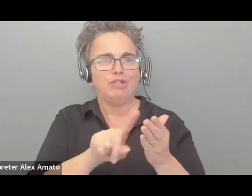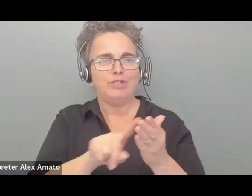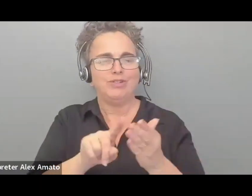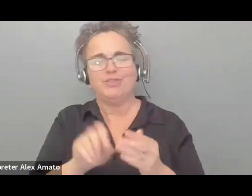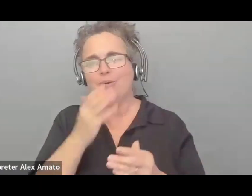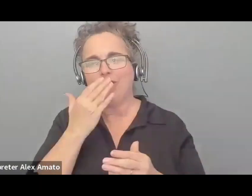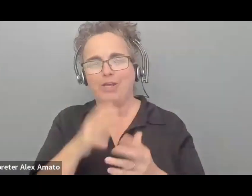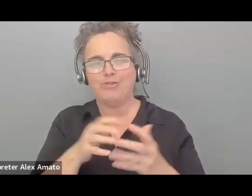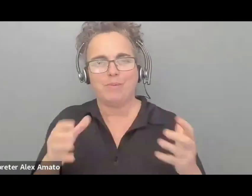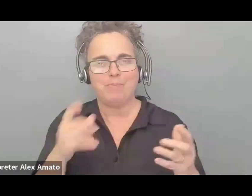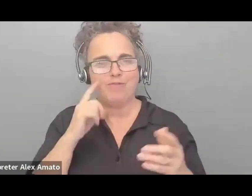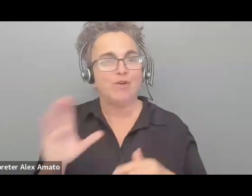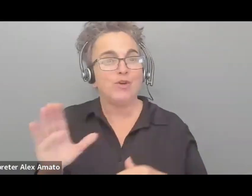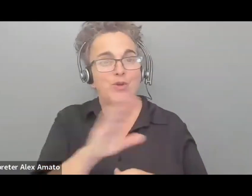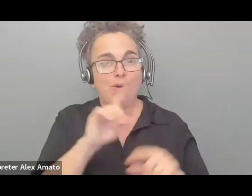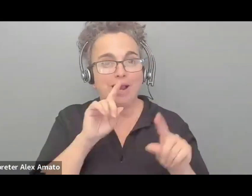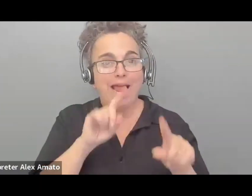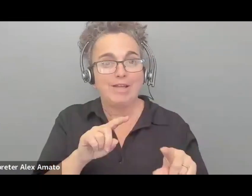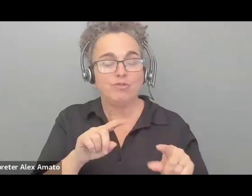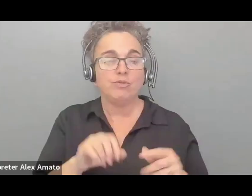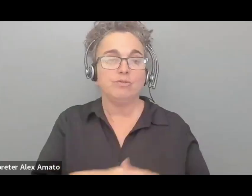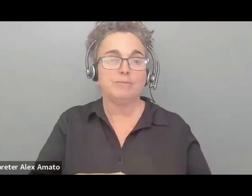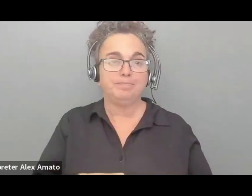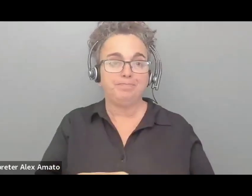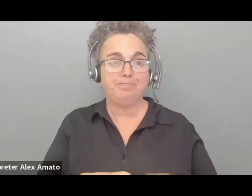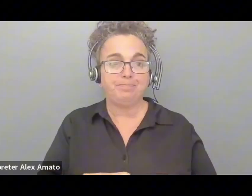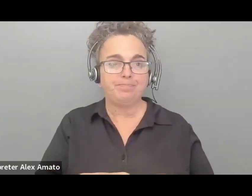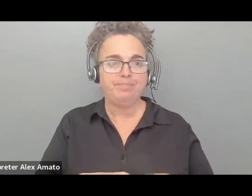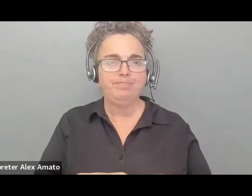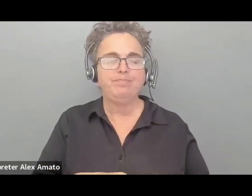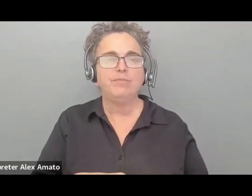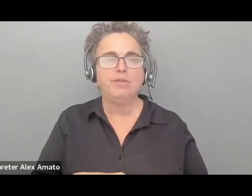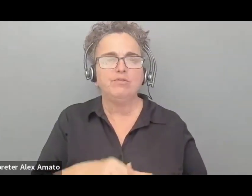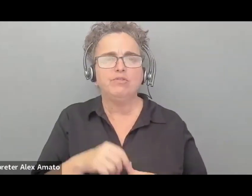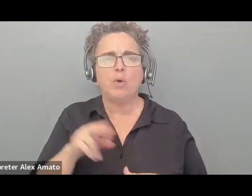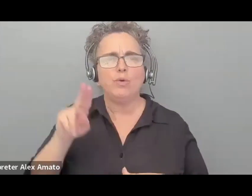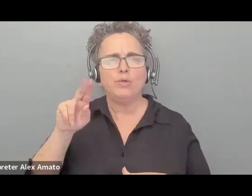What, what are some things UX researchers commonly overlook